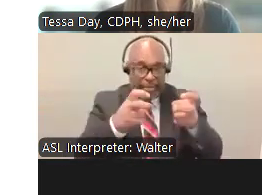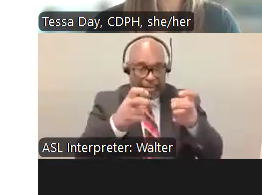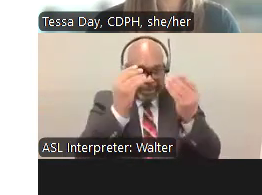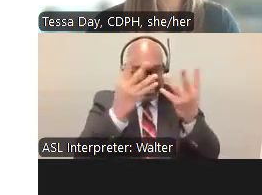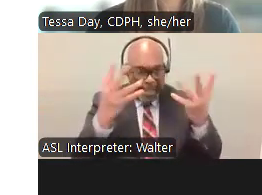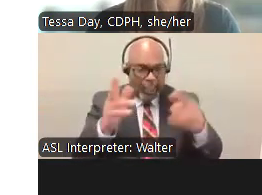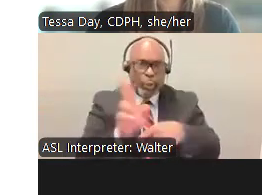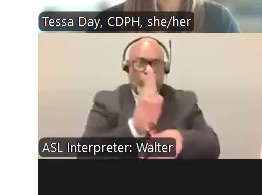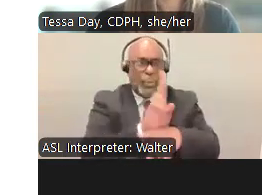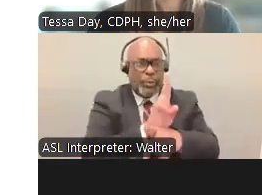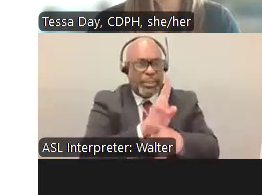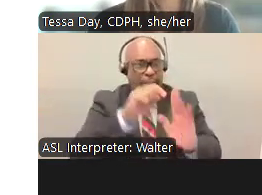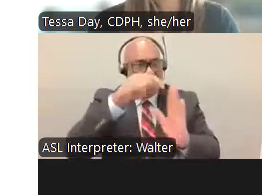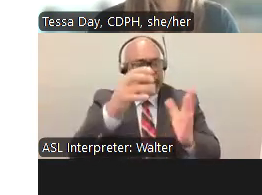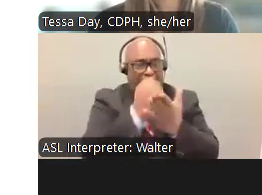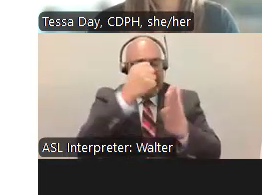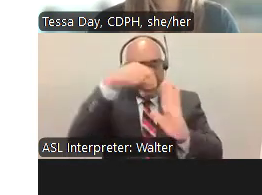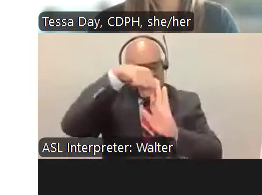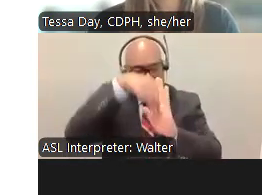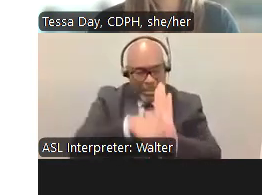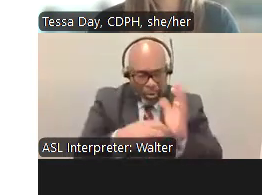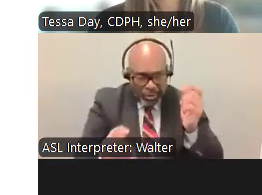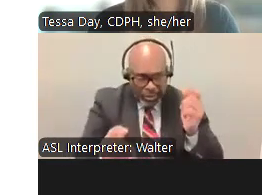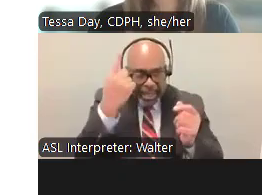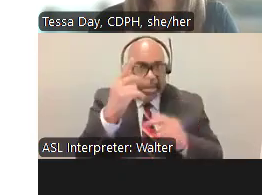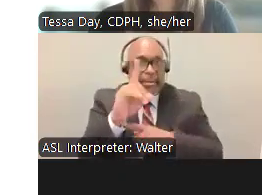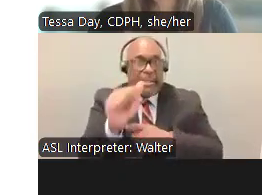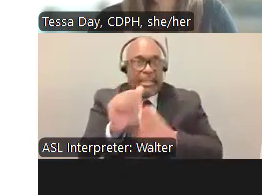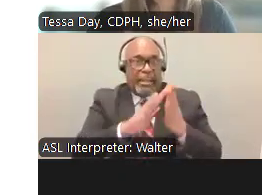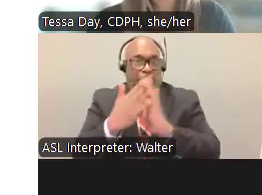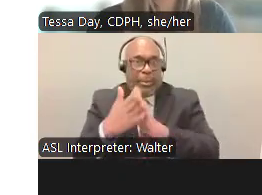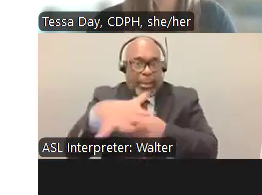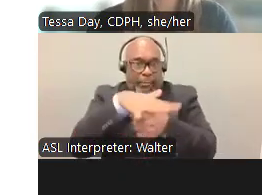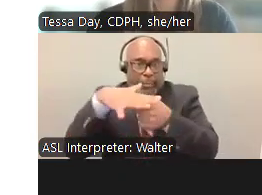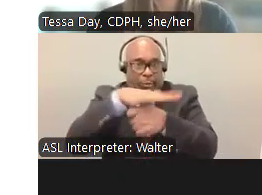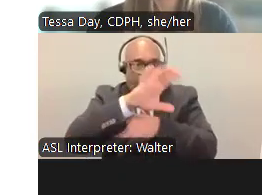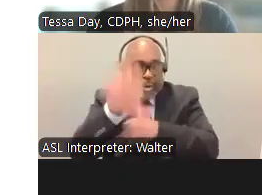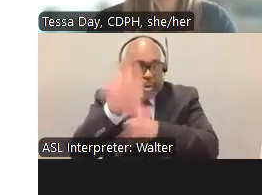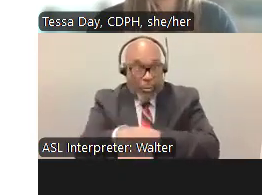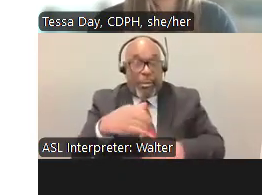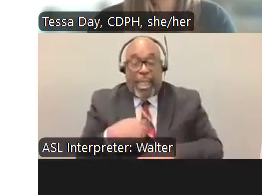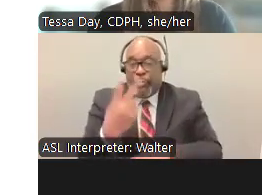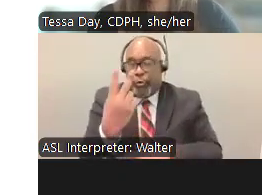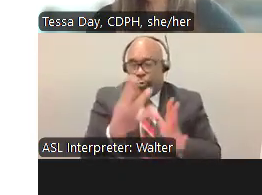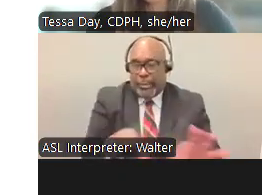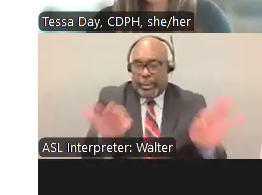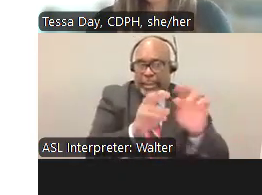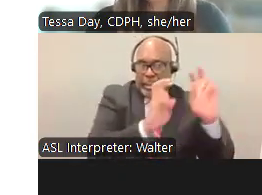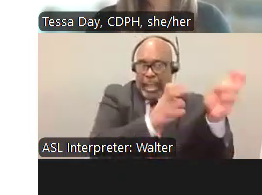13:17:38 understanding of the disability 13:17:40 communities specifically within 13:17:42 Chicago. There are two key 13:17:43 topics that are covered both